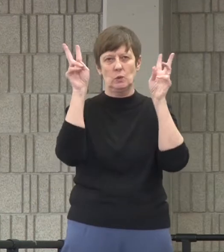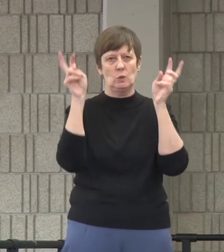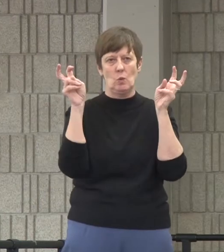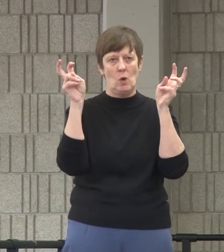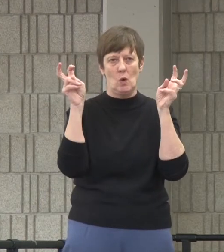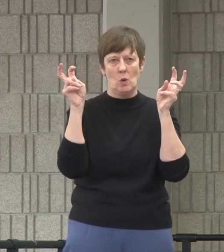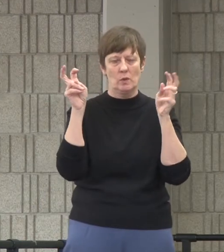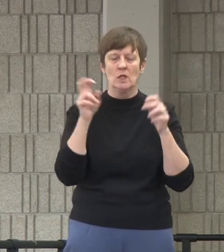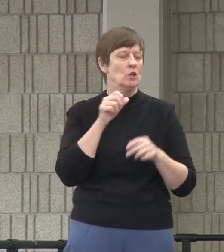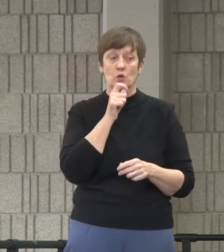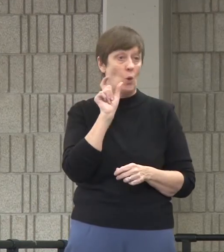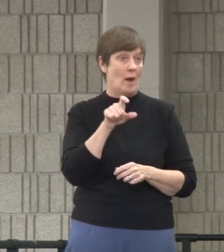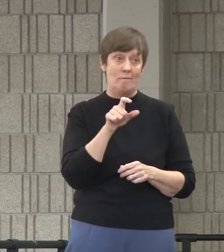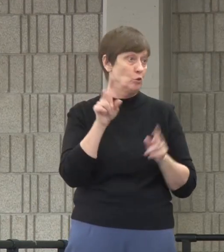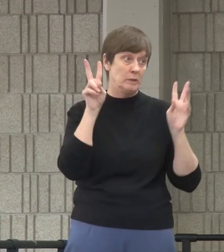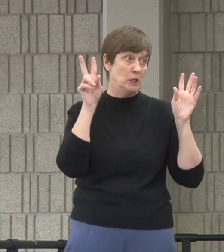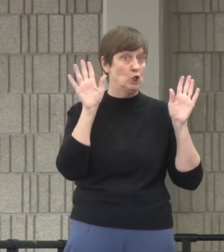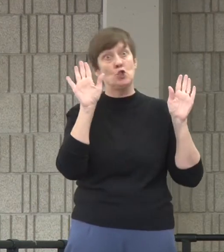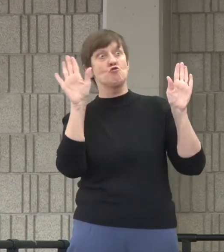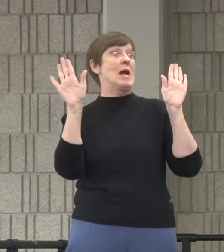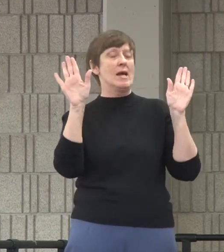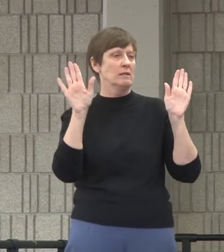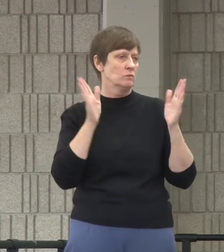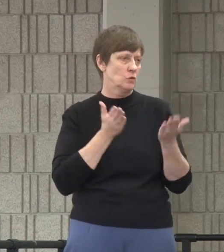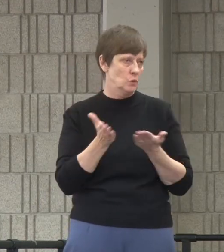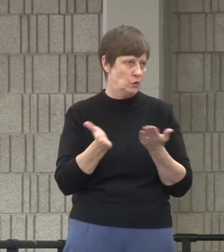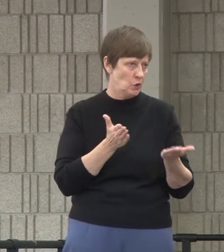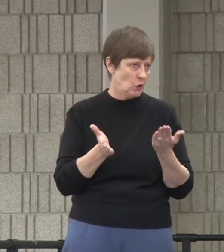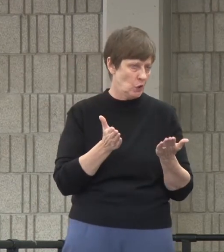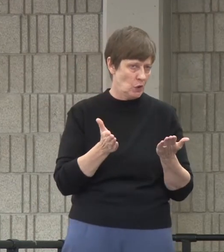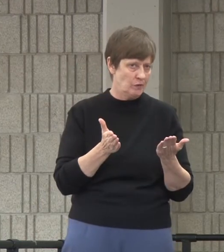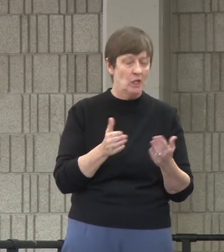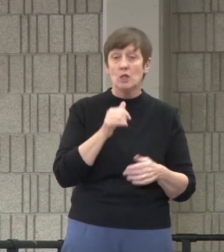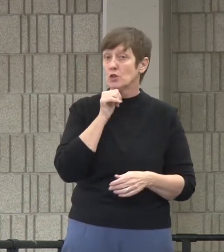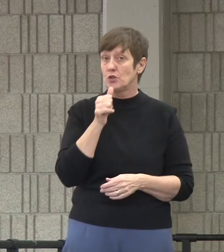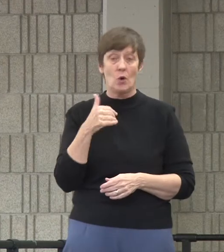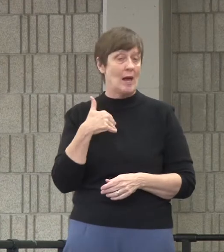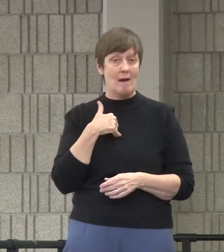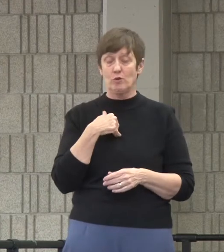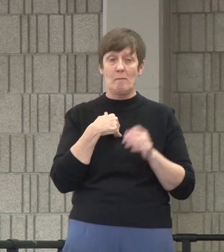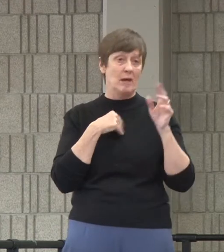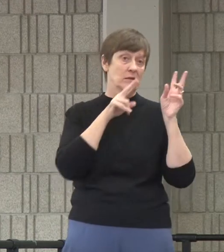great to serve, we don't have to make a subject and a verb agree to serve.